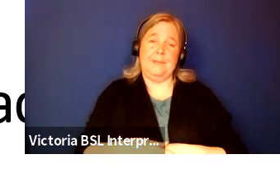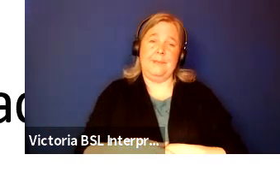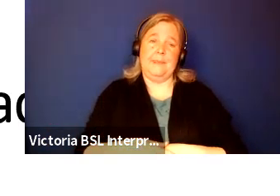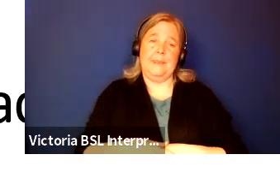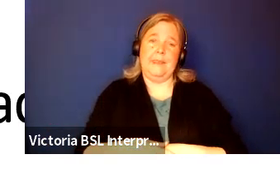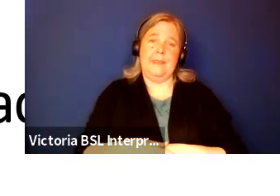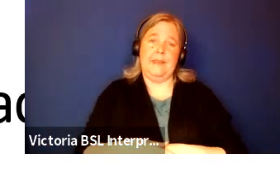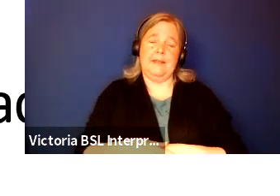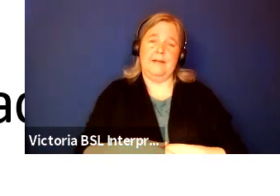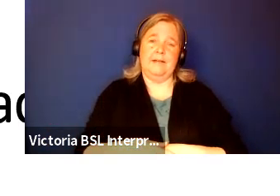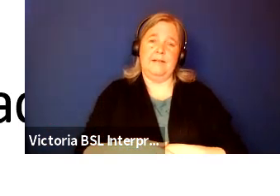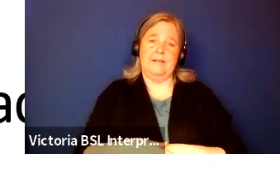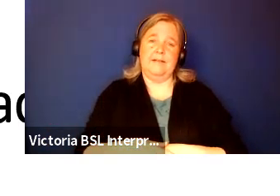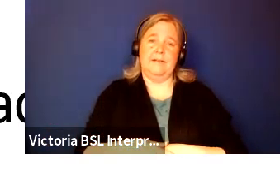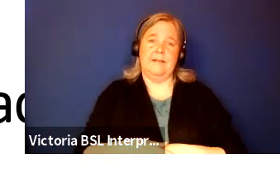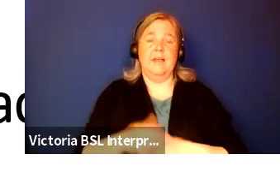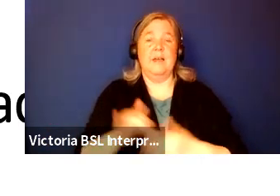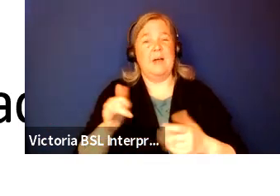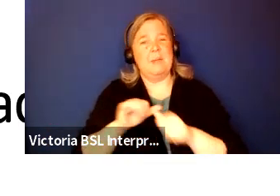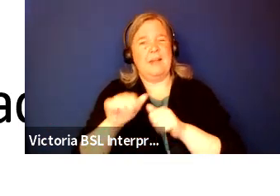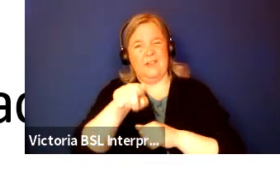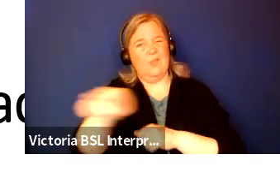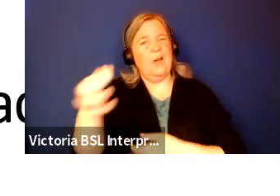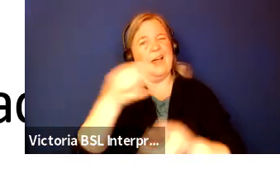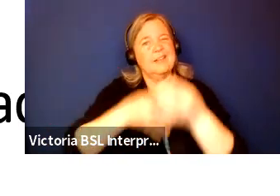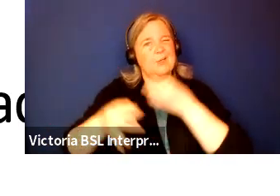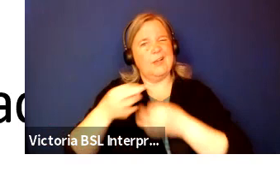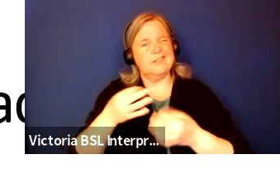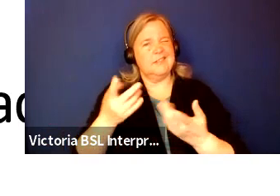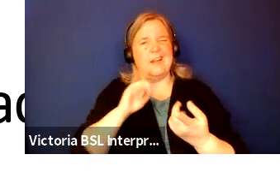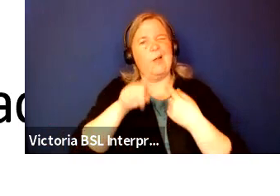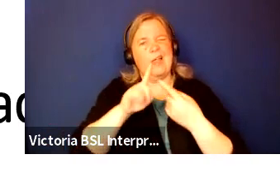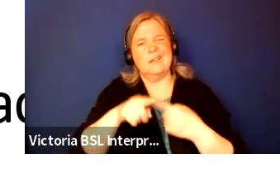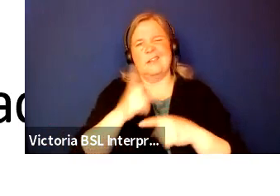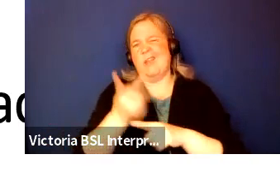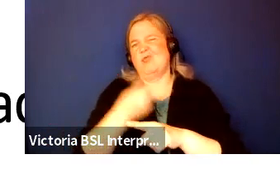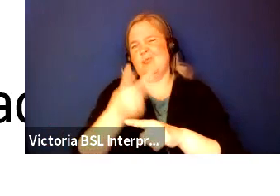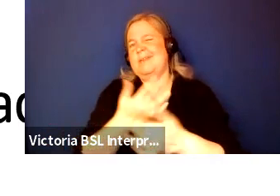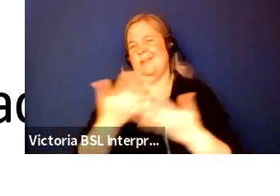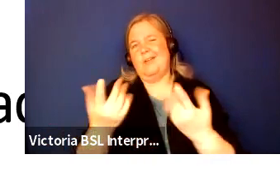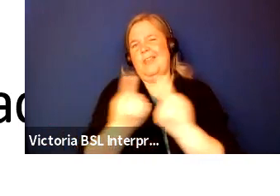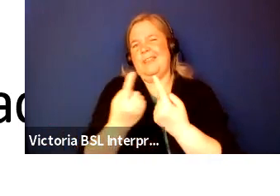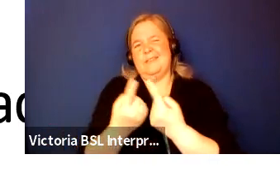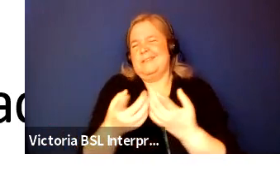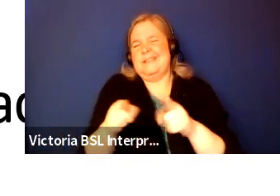question, then I will answer because I'm repeating many things then what Vera has told. Thank you.